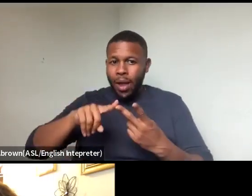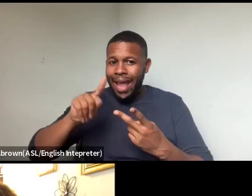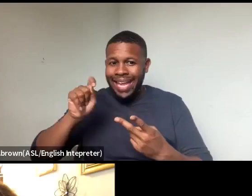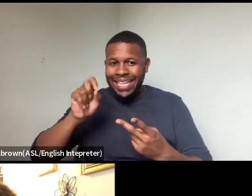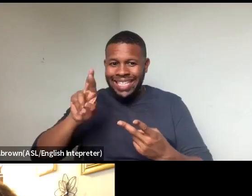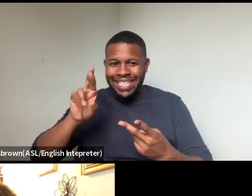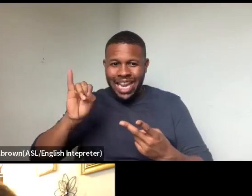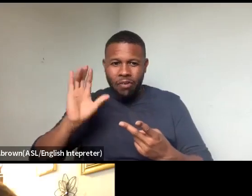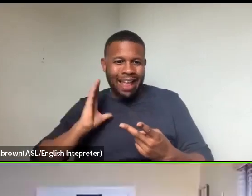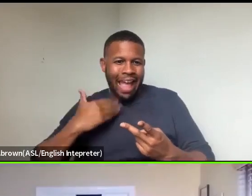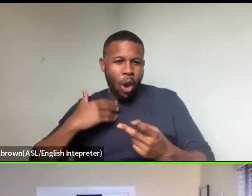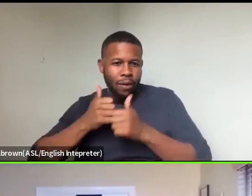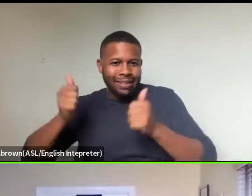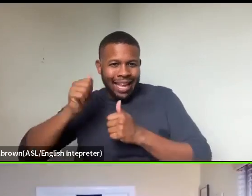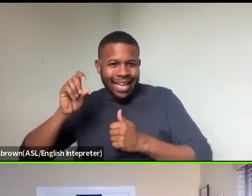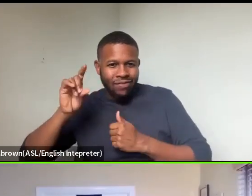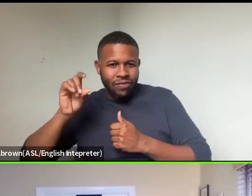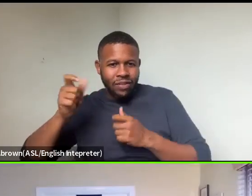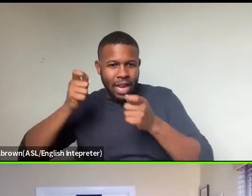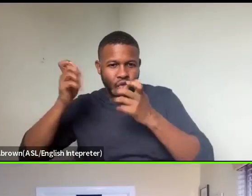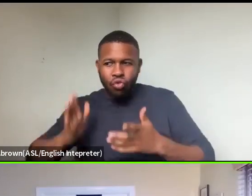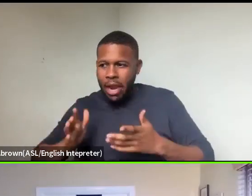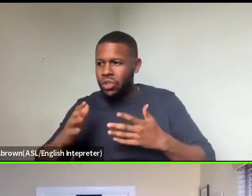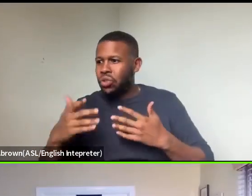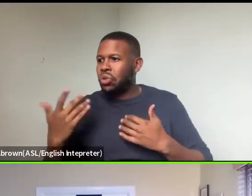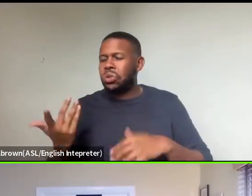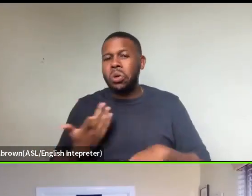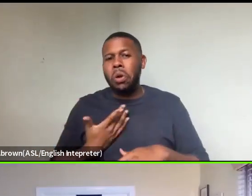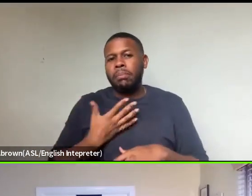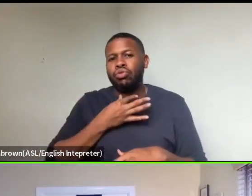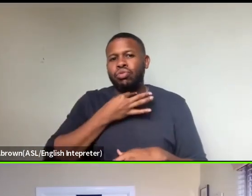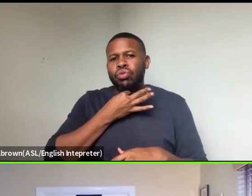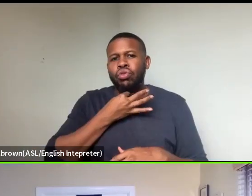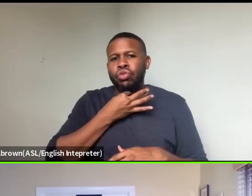found. >> ATTENDEE: Thank you.